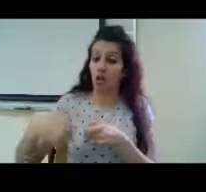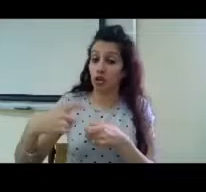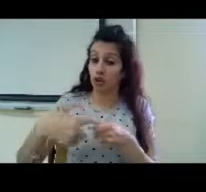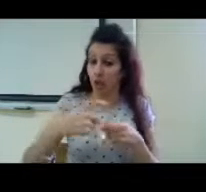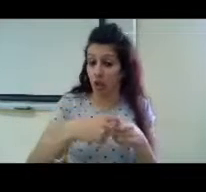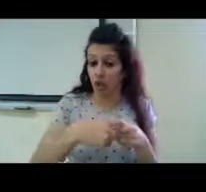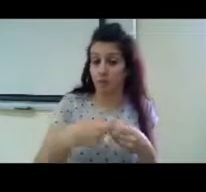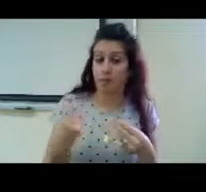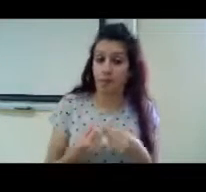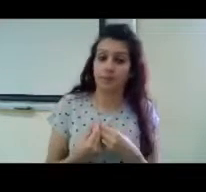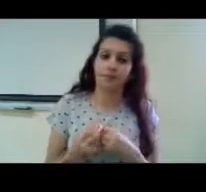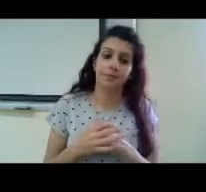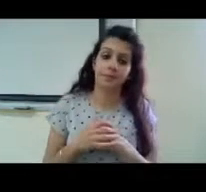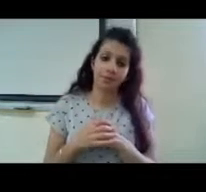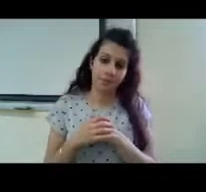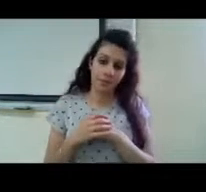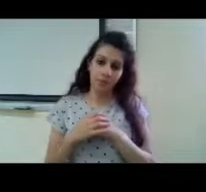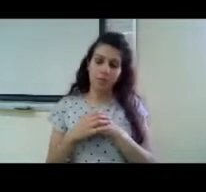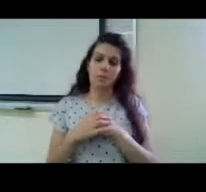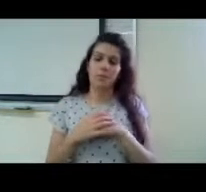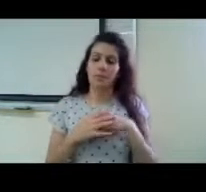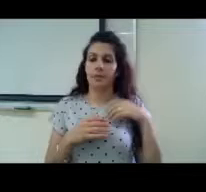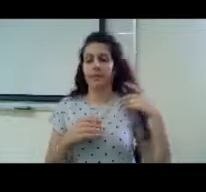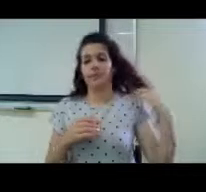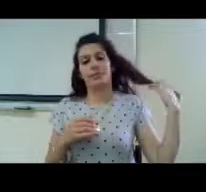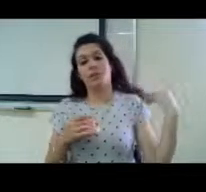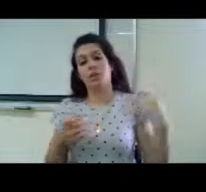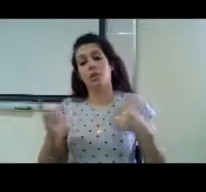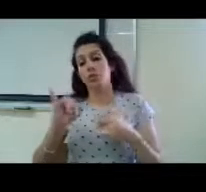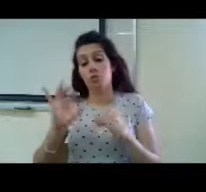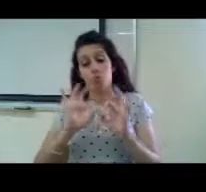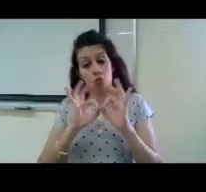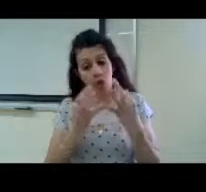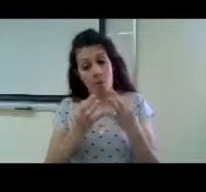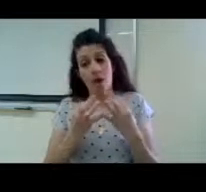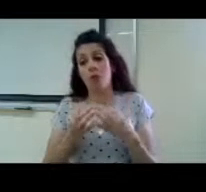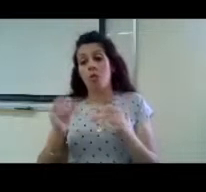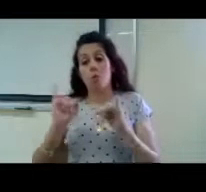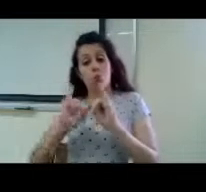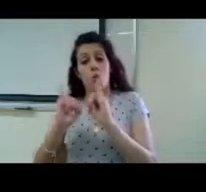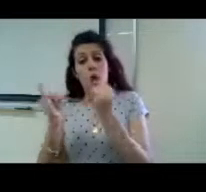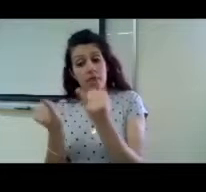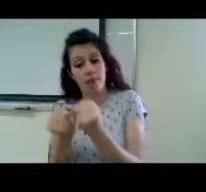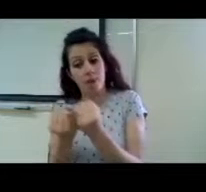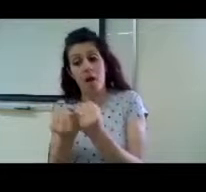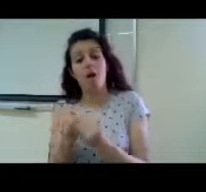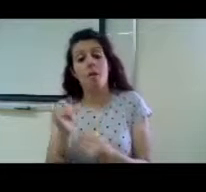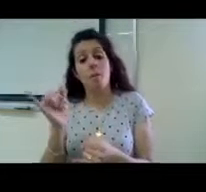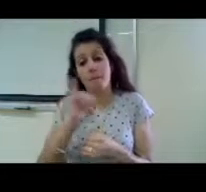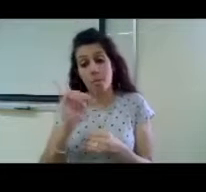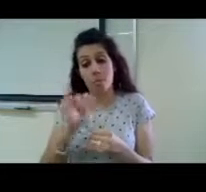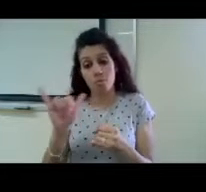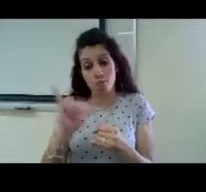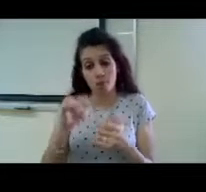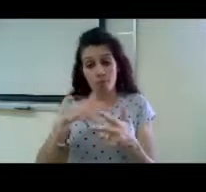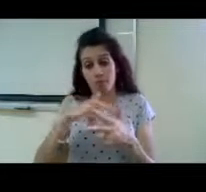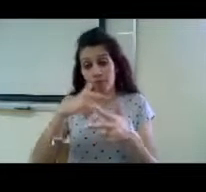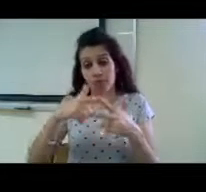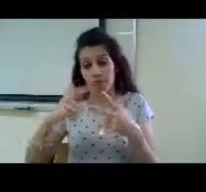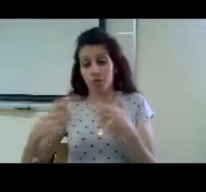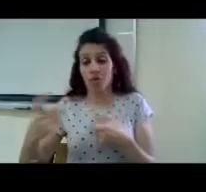educating and home care at one point over 1.5 billion learners were affected